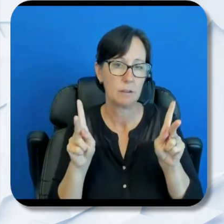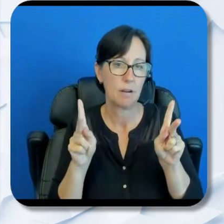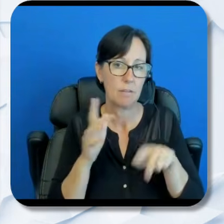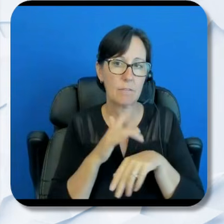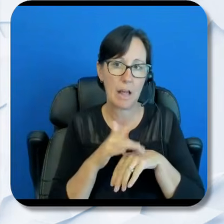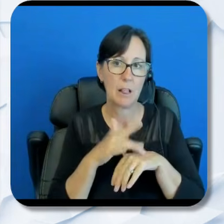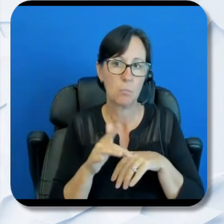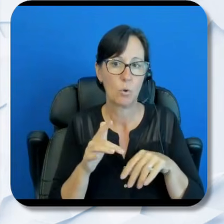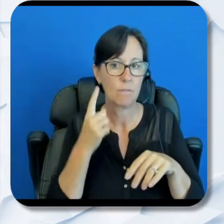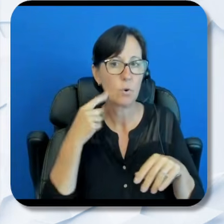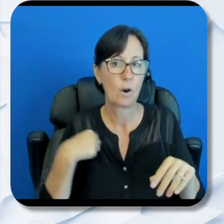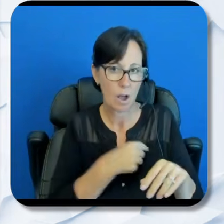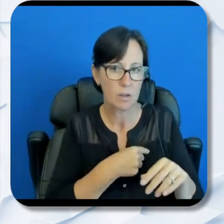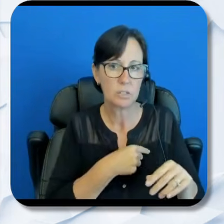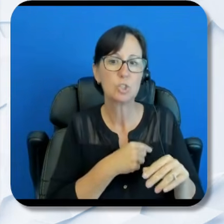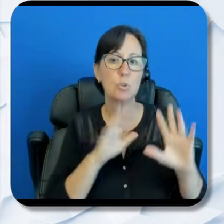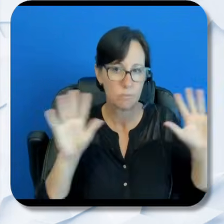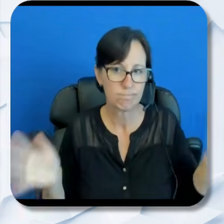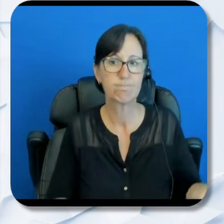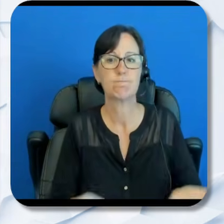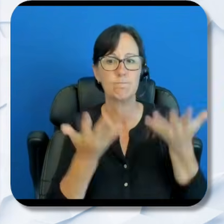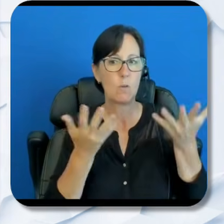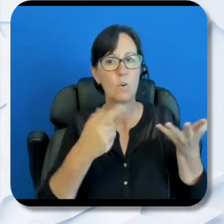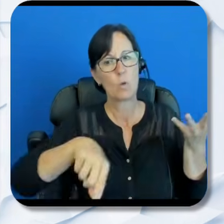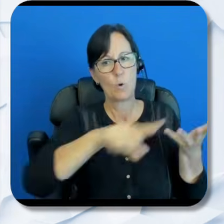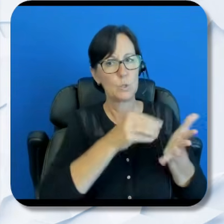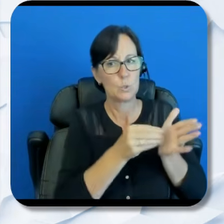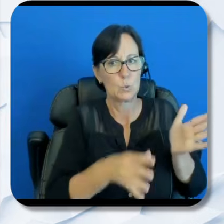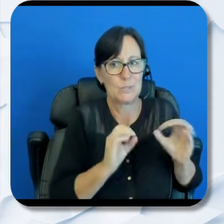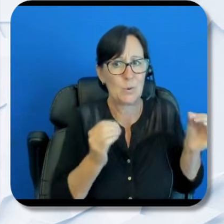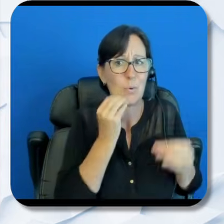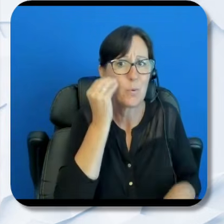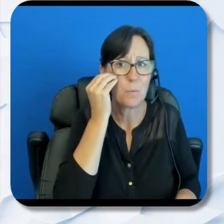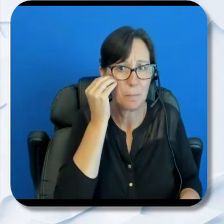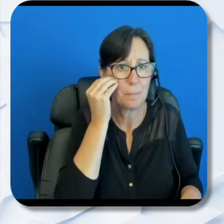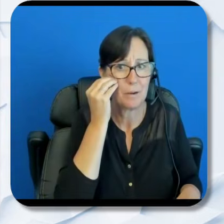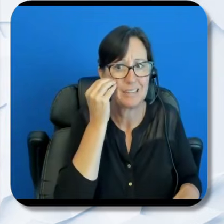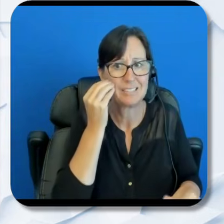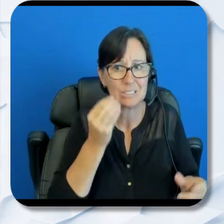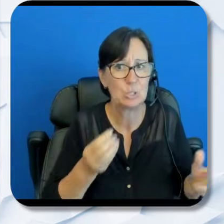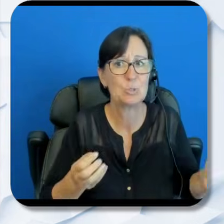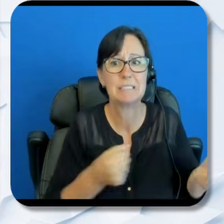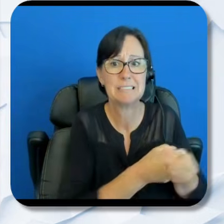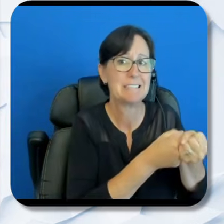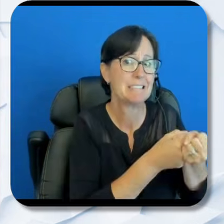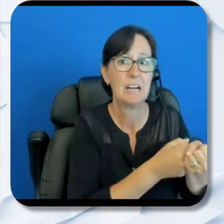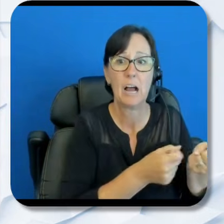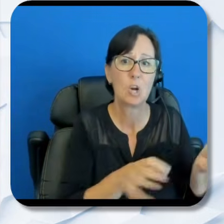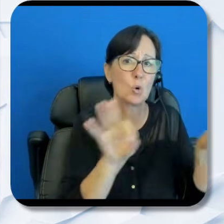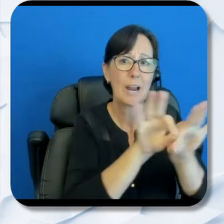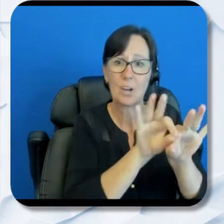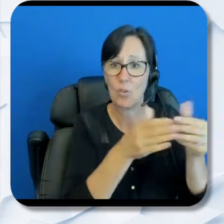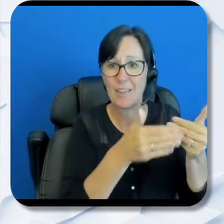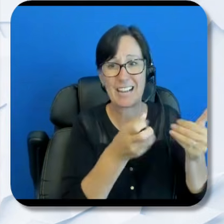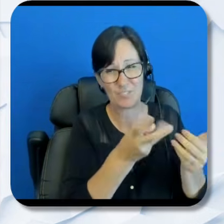To bolster the support for unhoused students is so critical during these next few weeks.